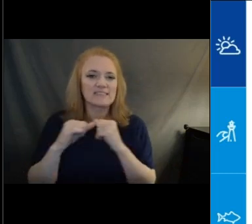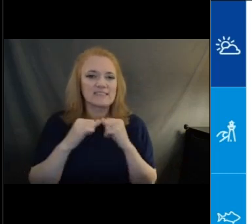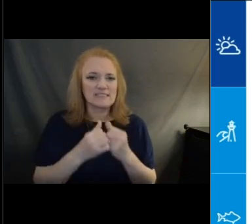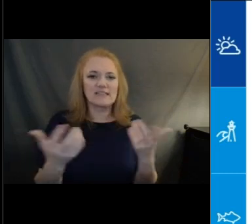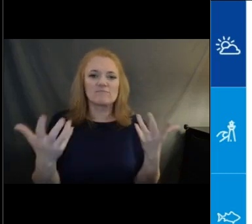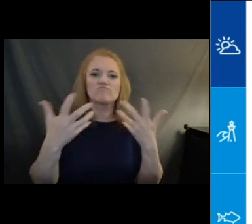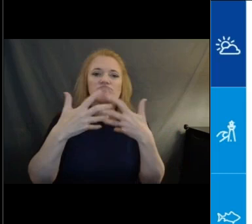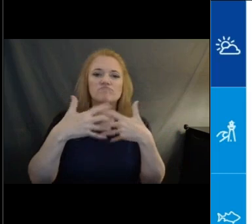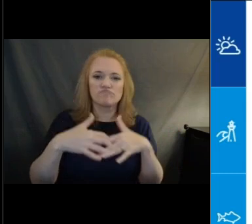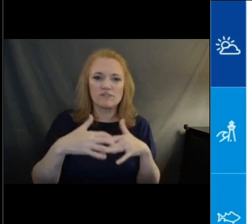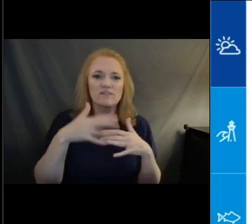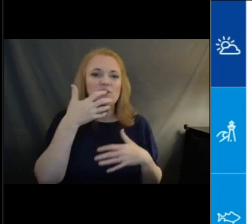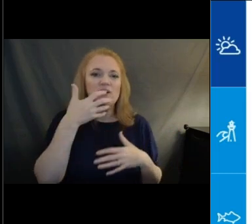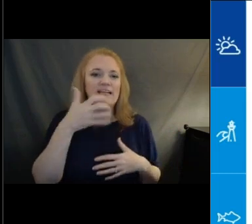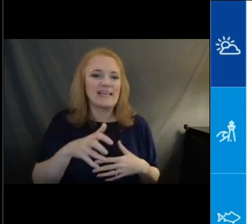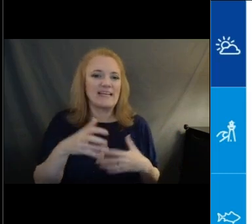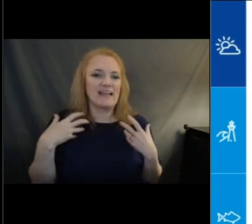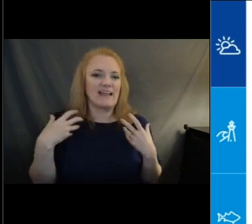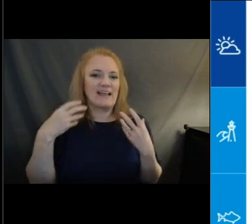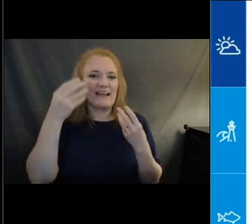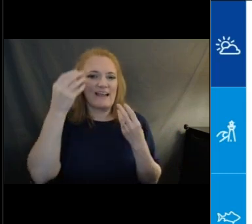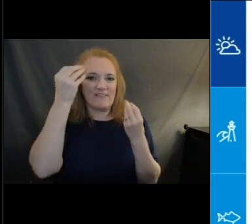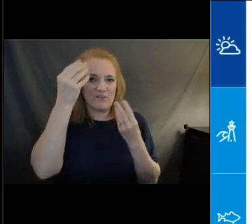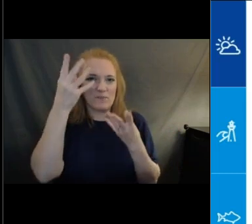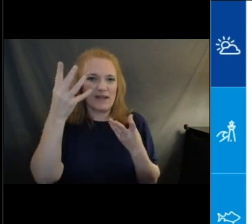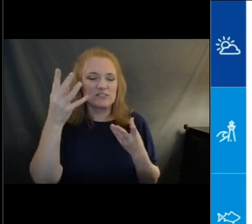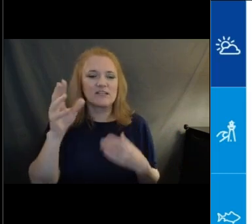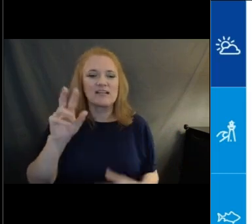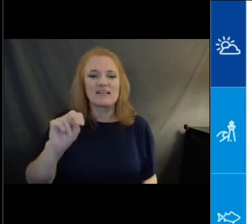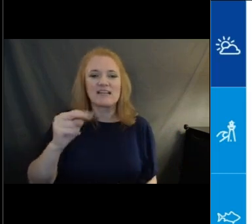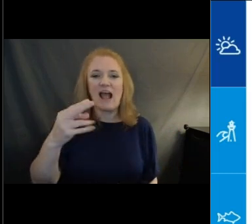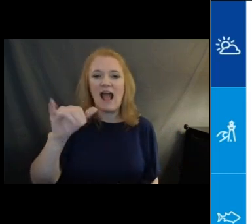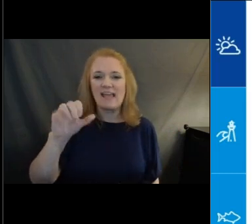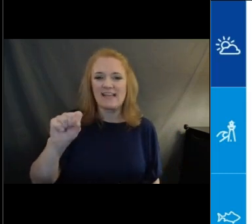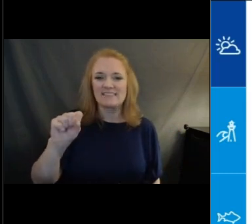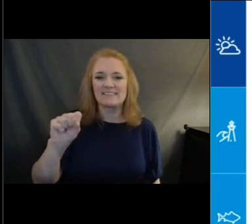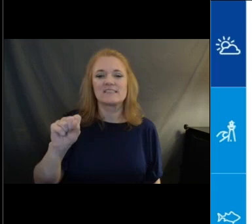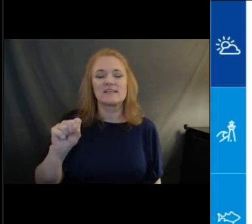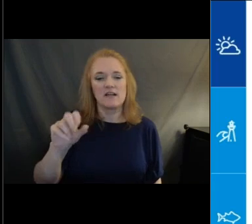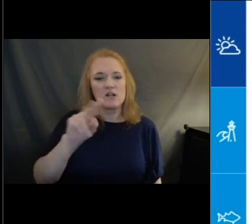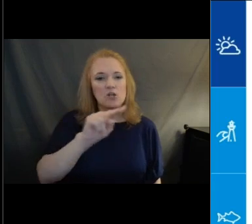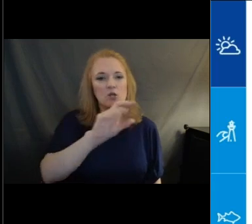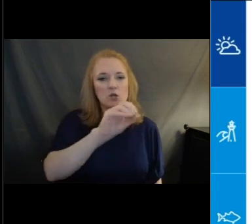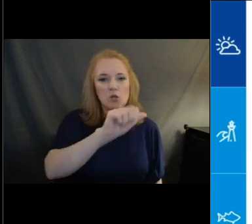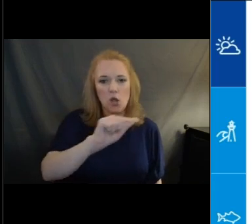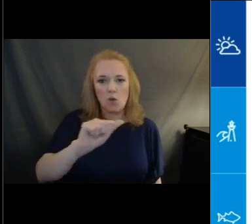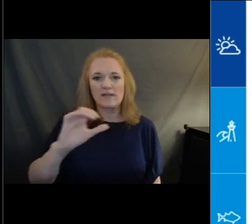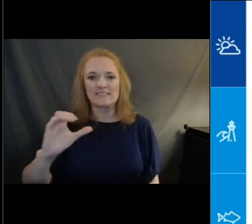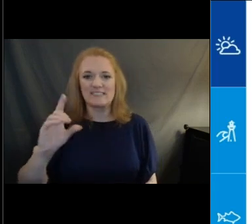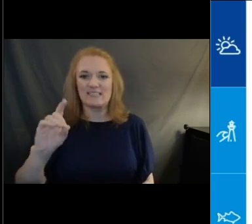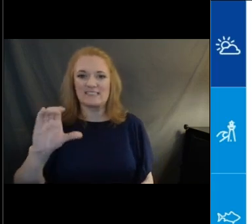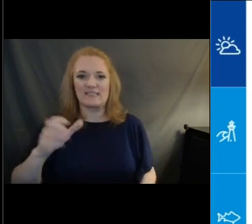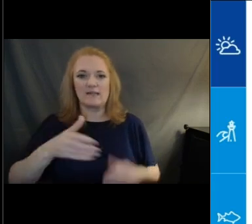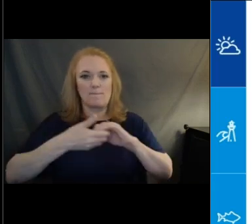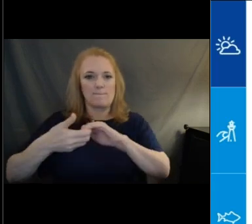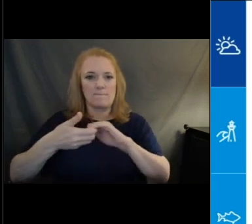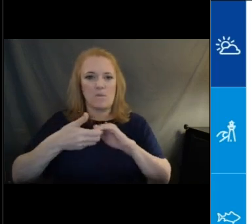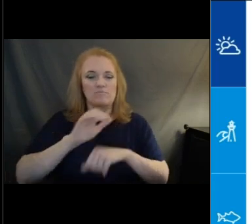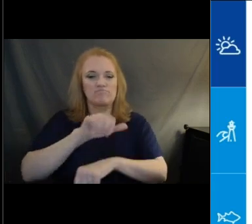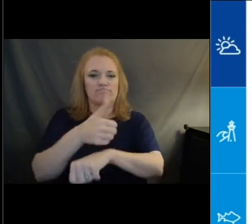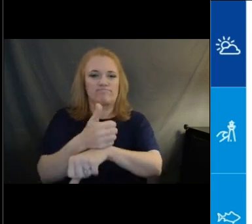Heat-Health Information System, or NIHHIS, which was founded by NOAA and CDC back in 2015. This